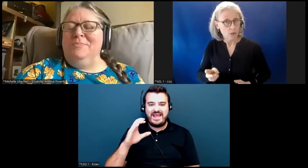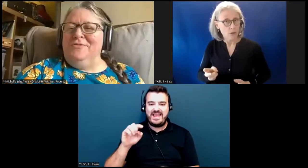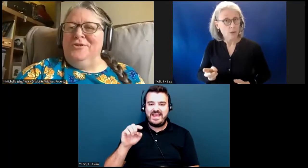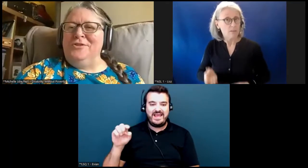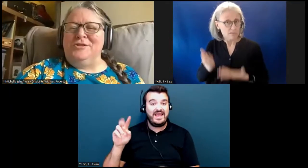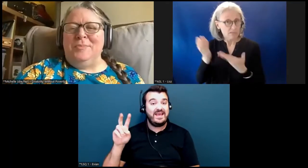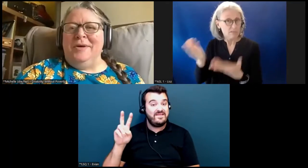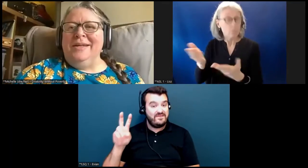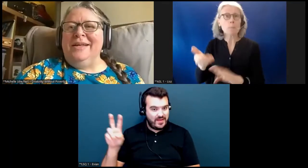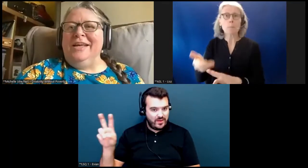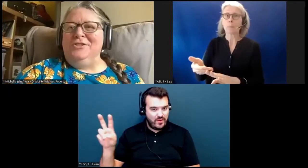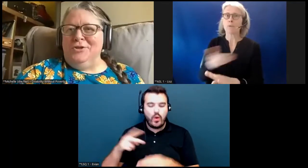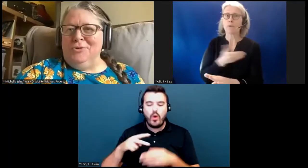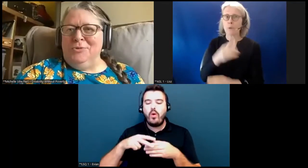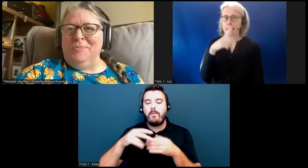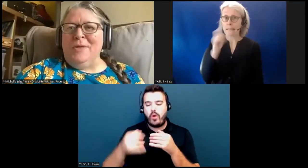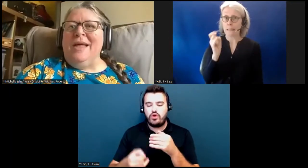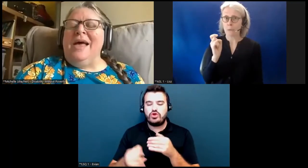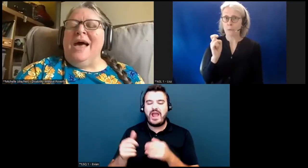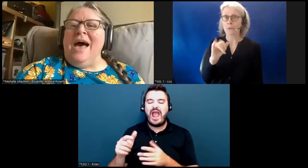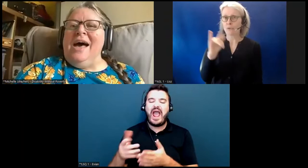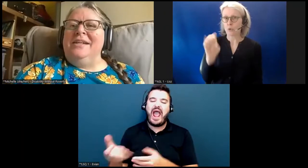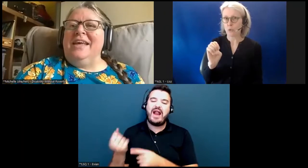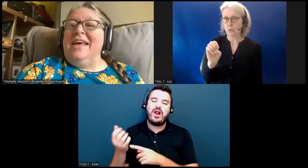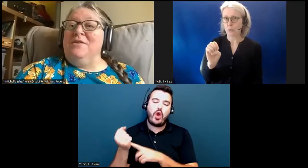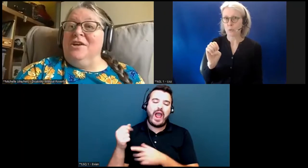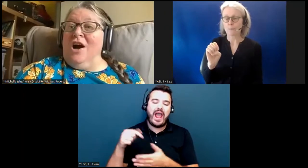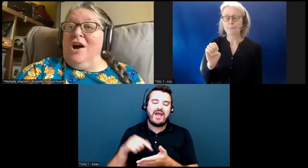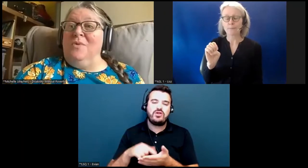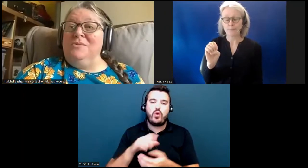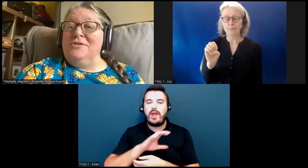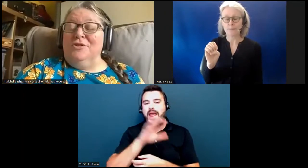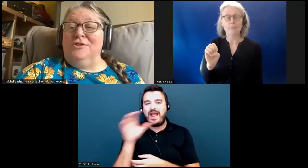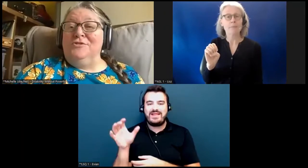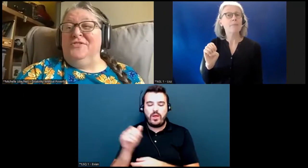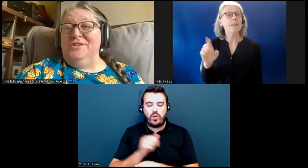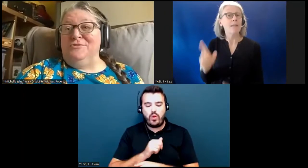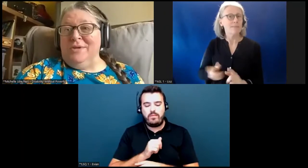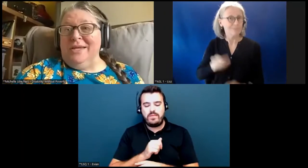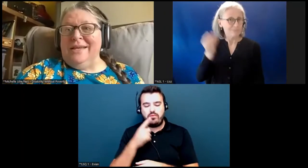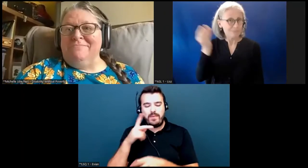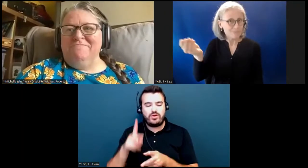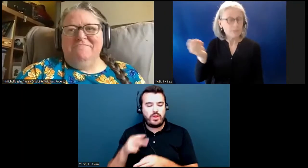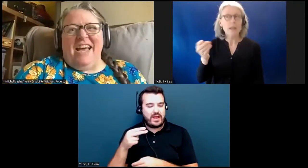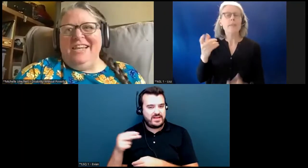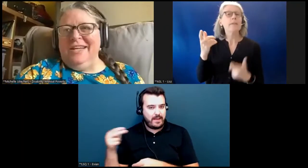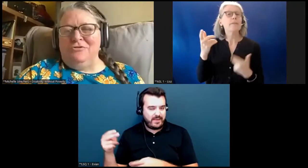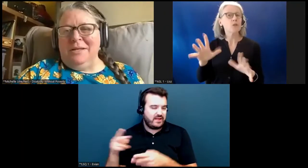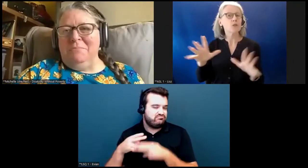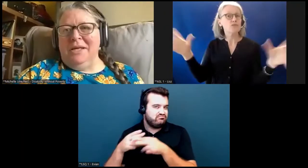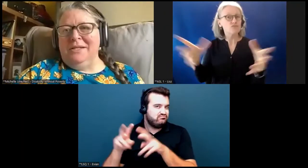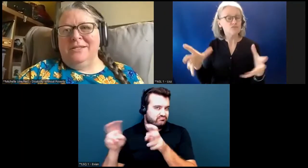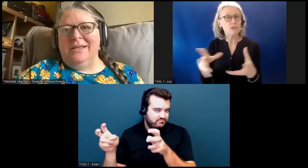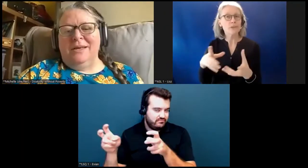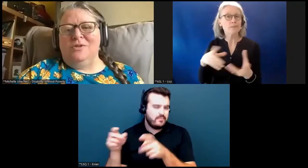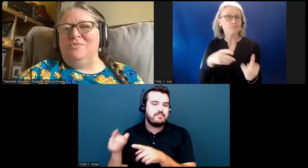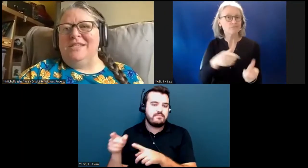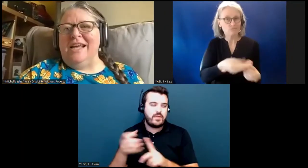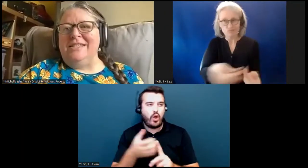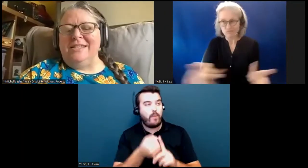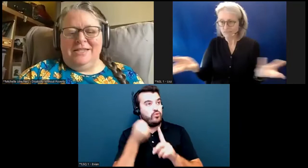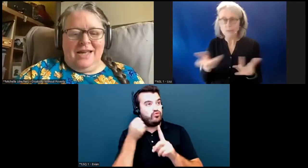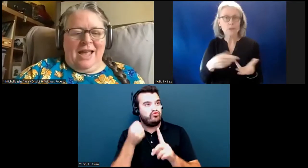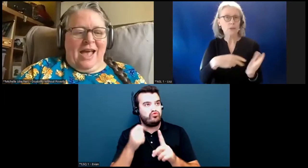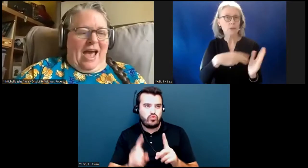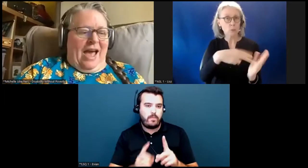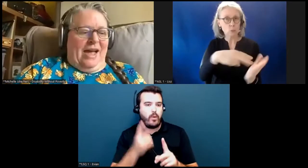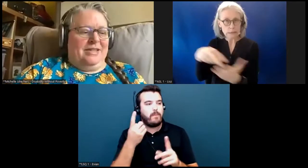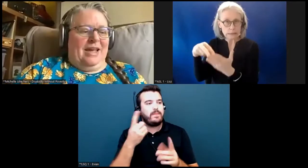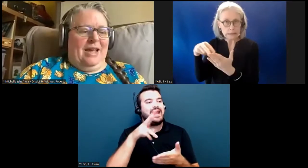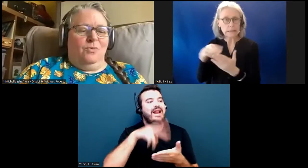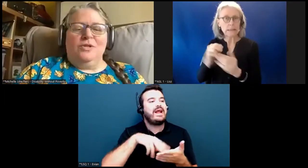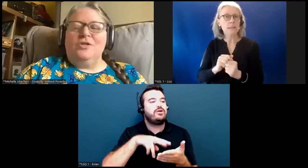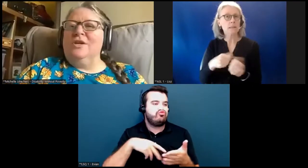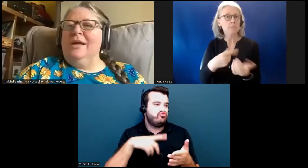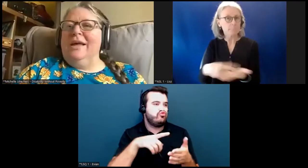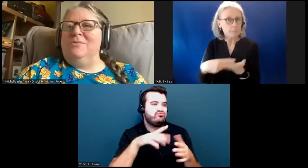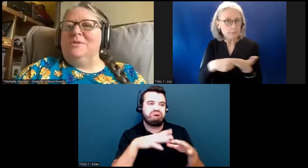BEFORE THE SUMMER IN JUNE AND IT GOT WHAT WAS CALLED FIRST READING. THAT MEANS IT WAS